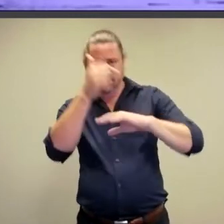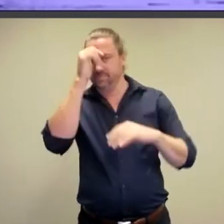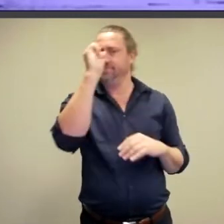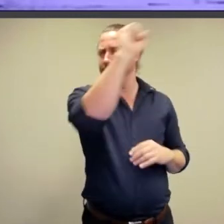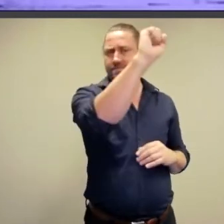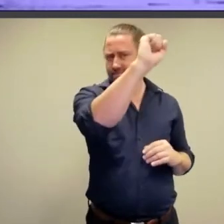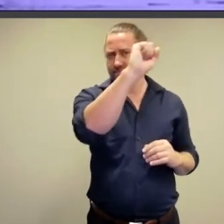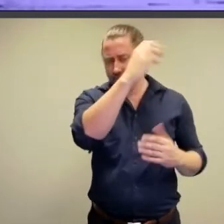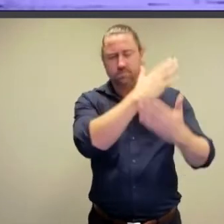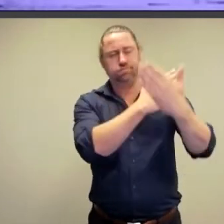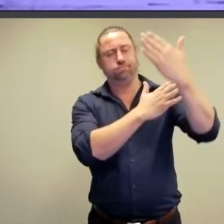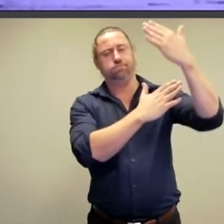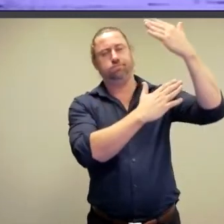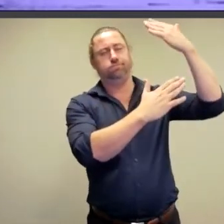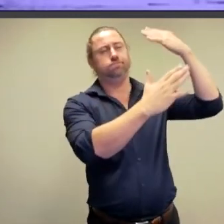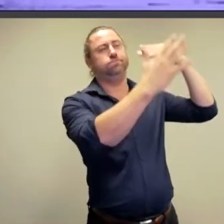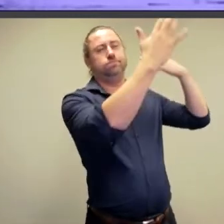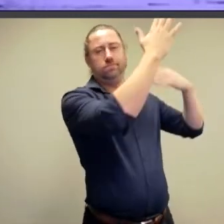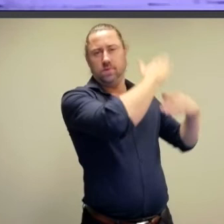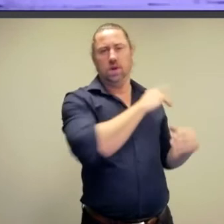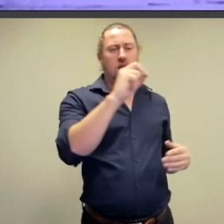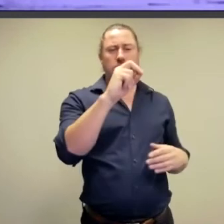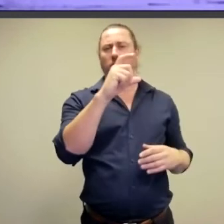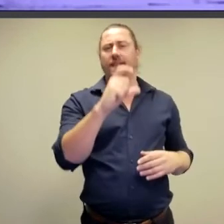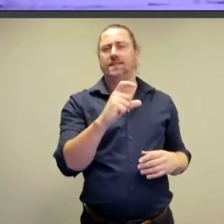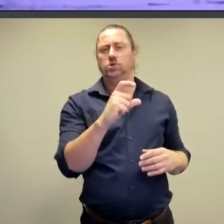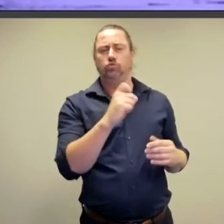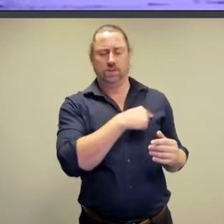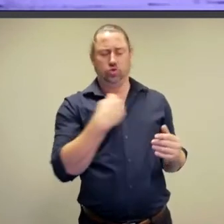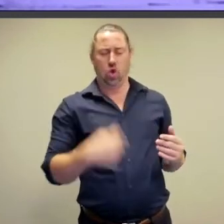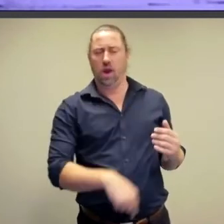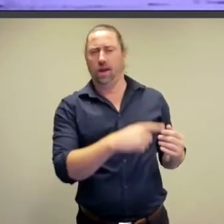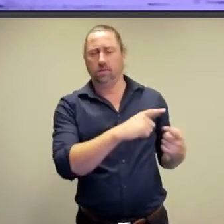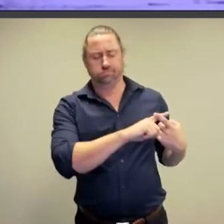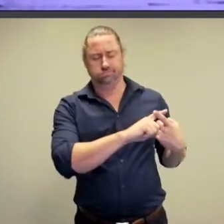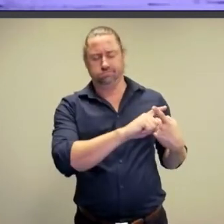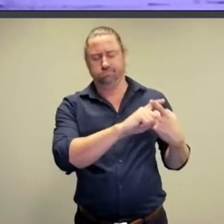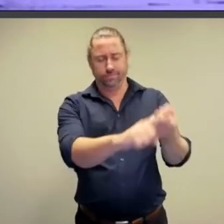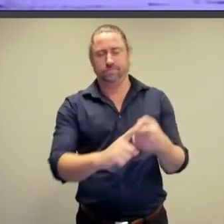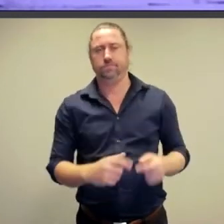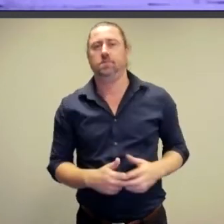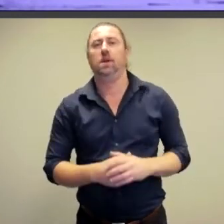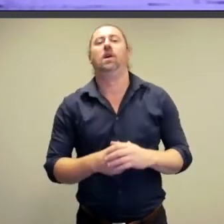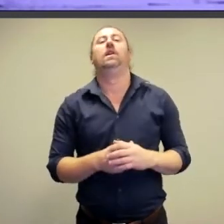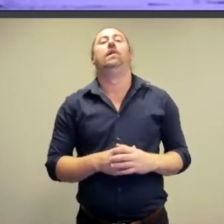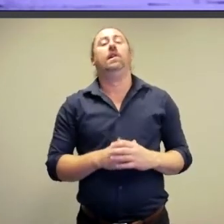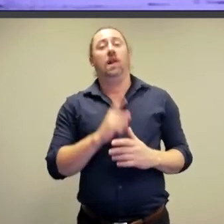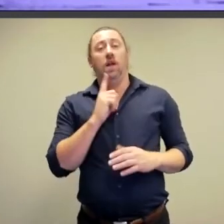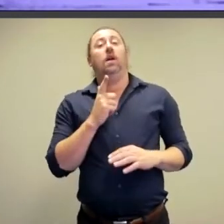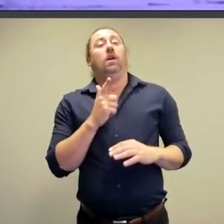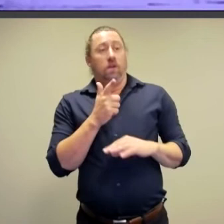dating back to the 12th century